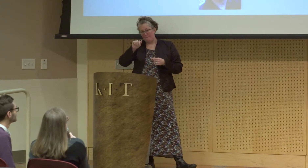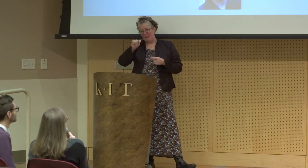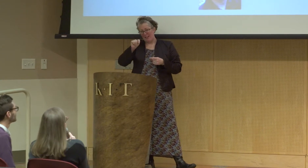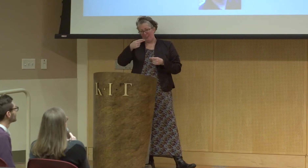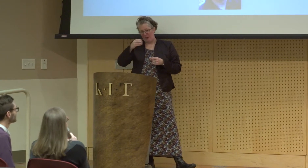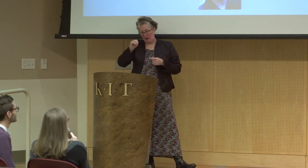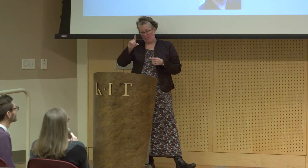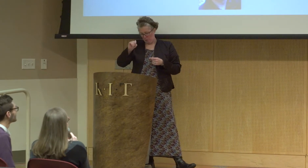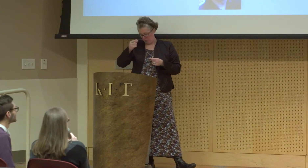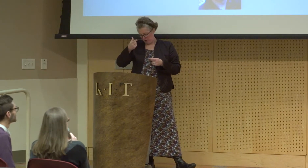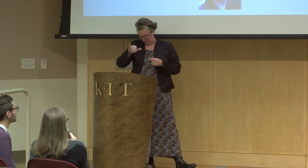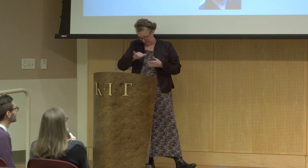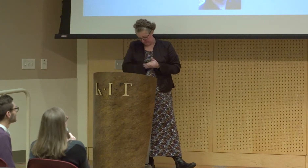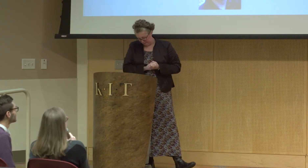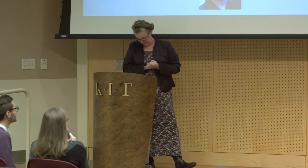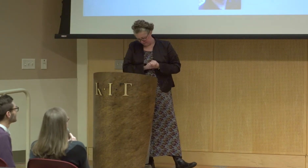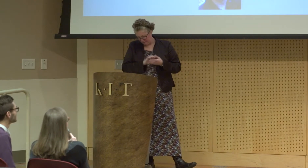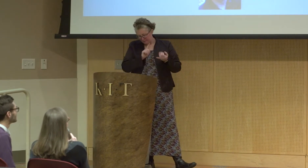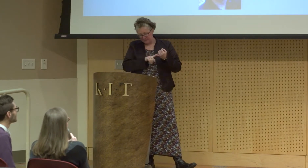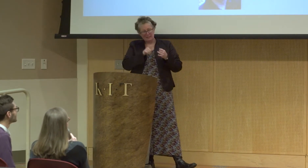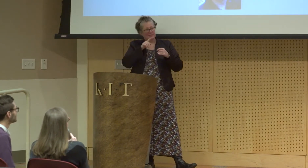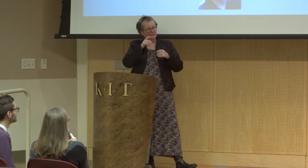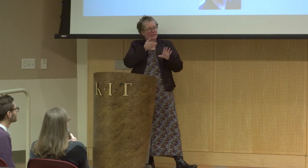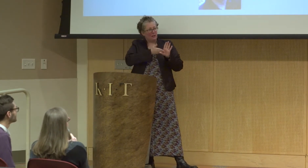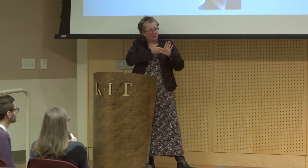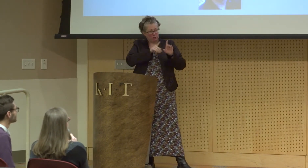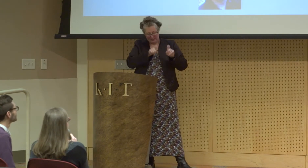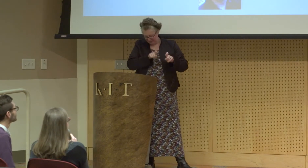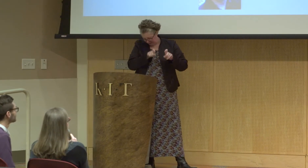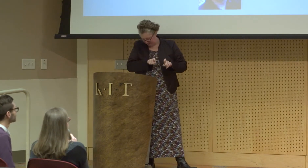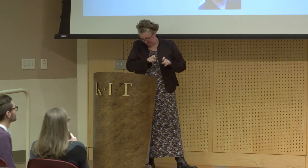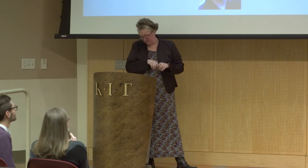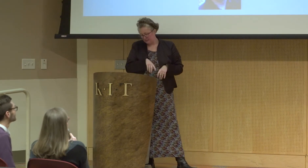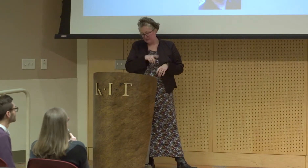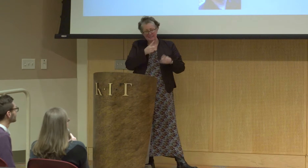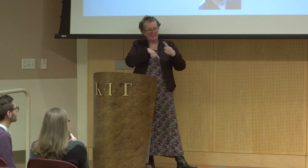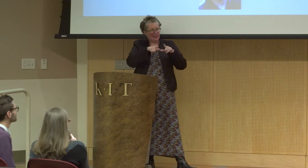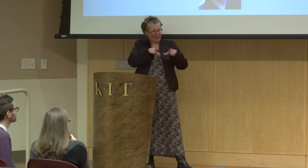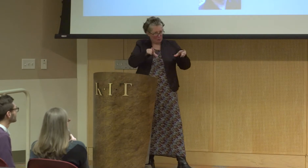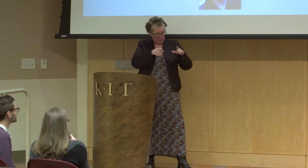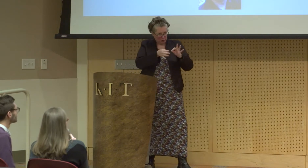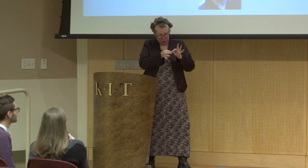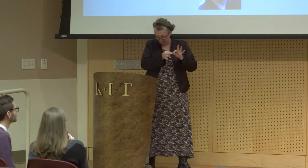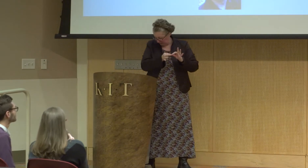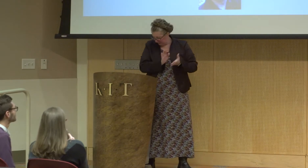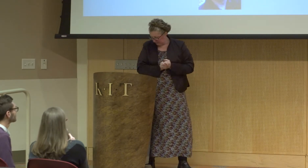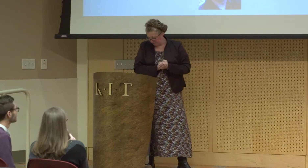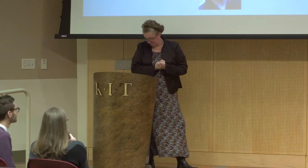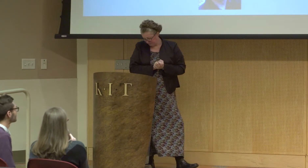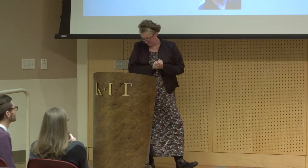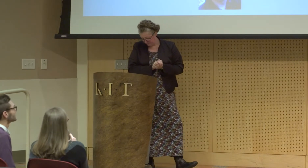He's interested in researching psychopathology, psychological metrics,